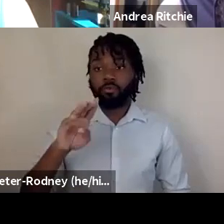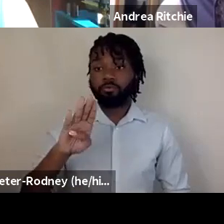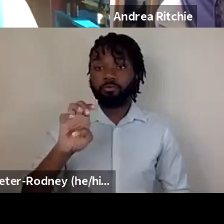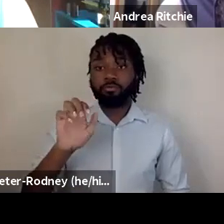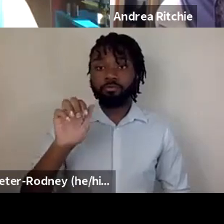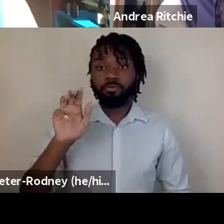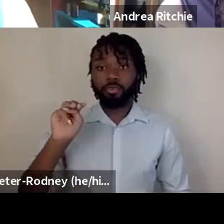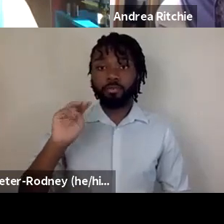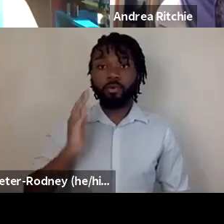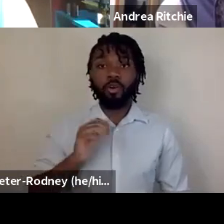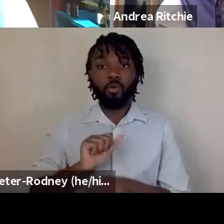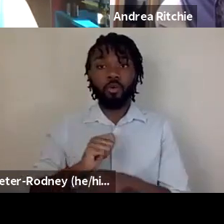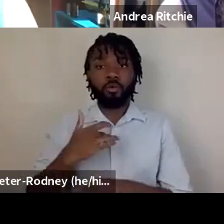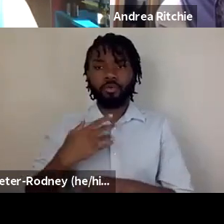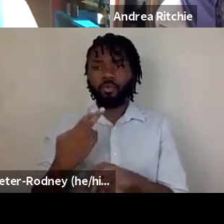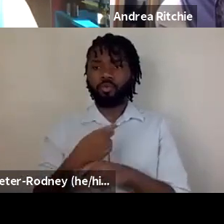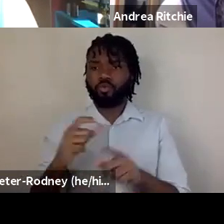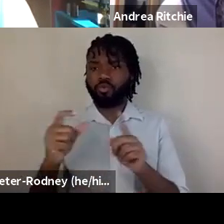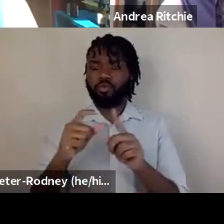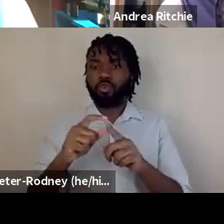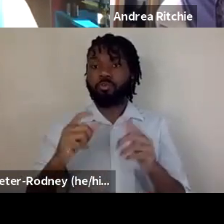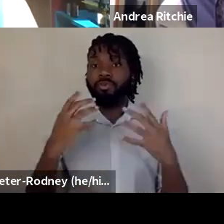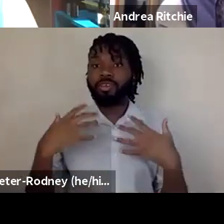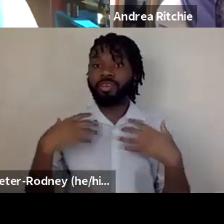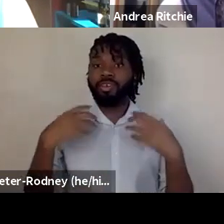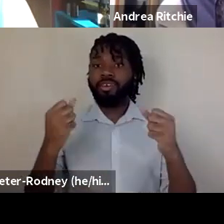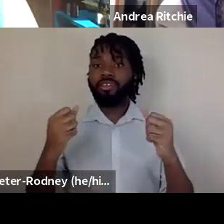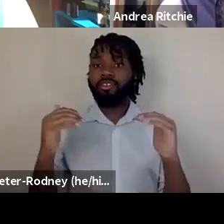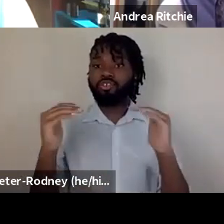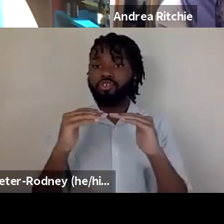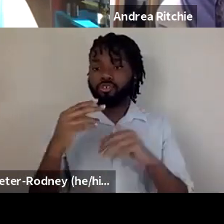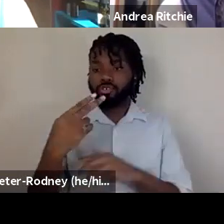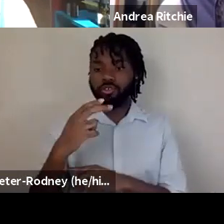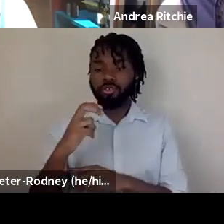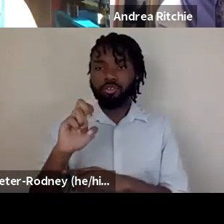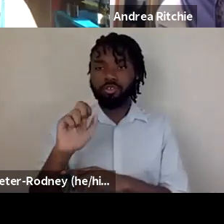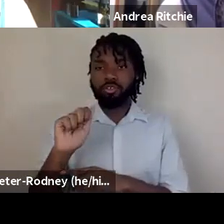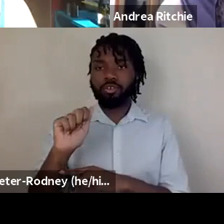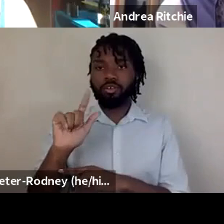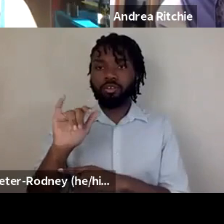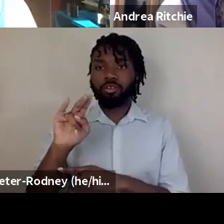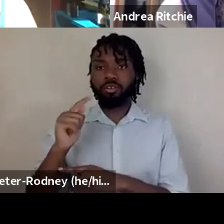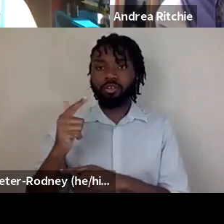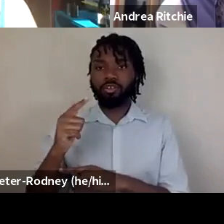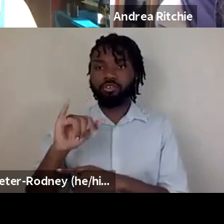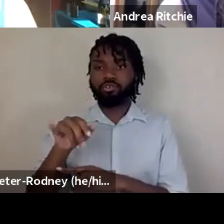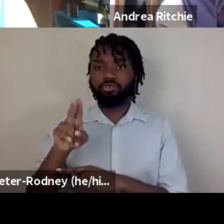and I wanna be very clear and explicit in naming that there is no healing justice without disability justice,